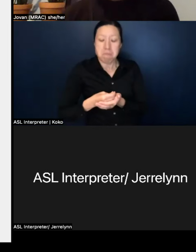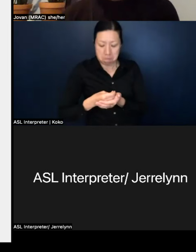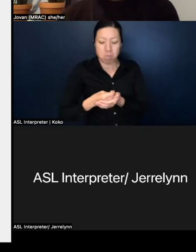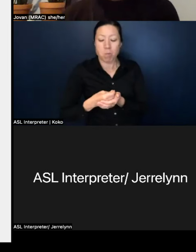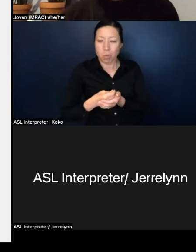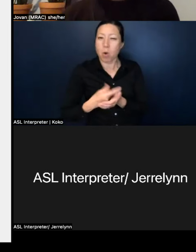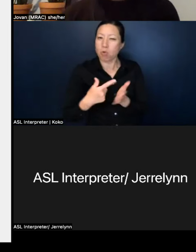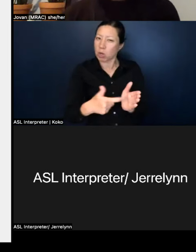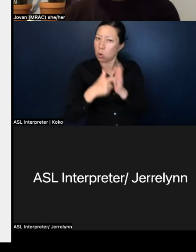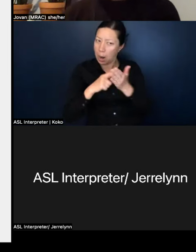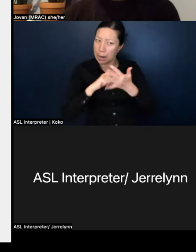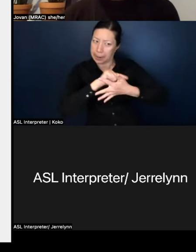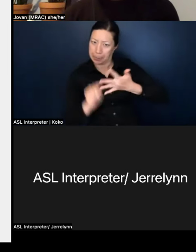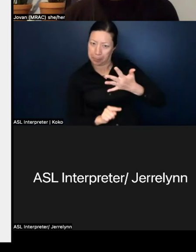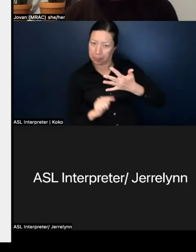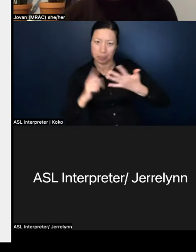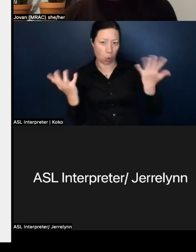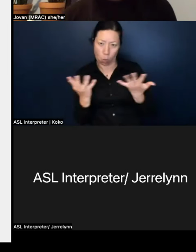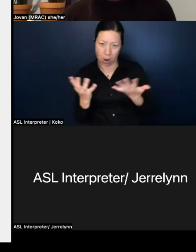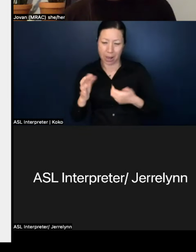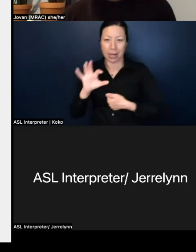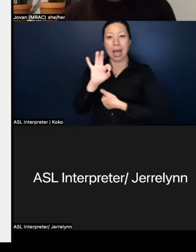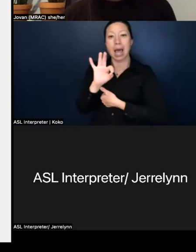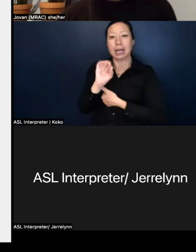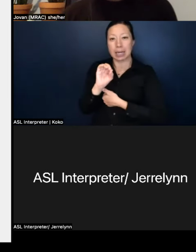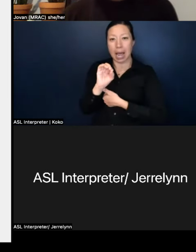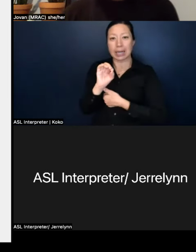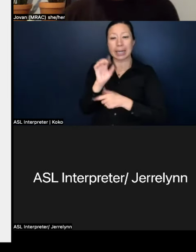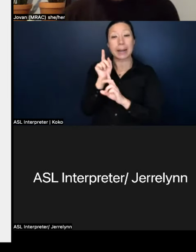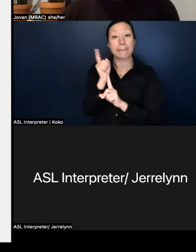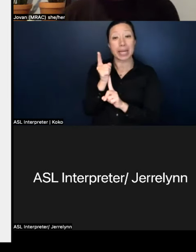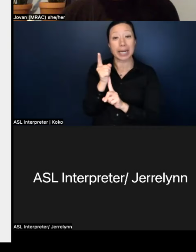Attend a 90-minute Zoom meet and greet event,